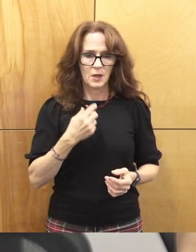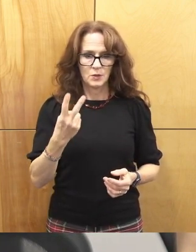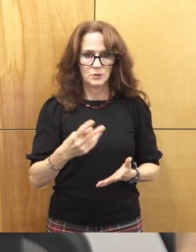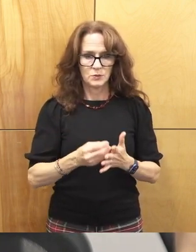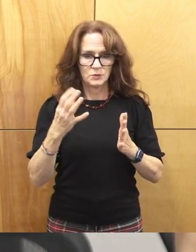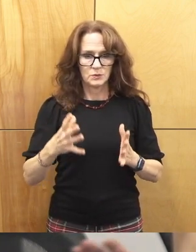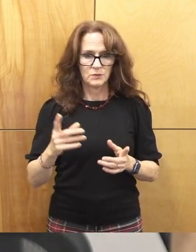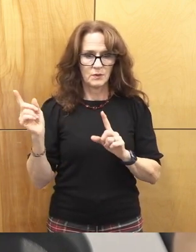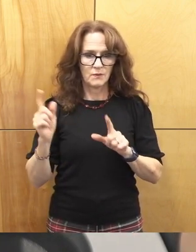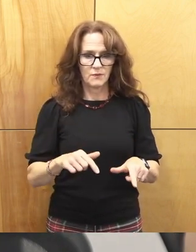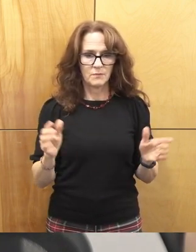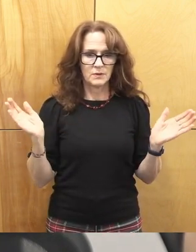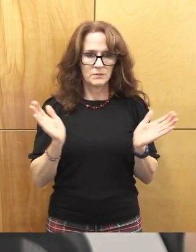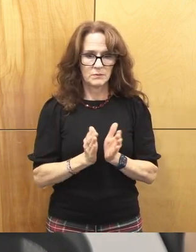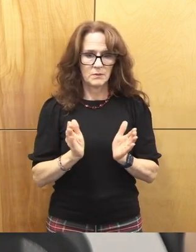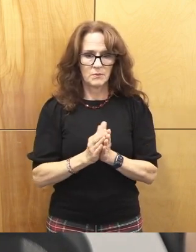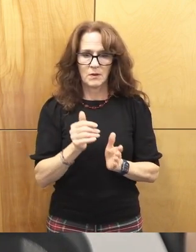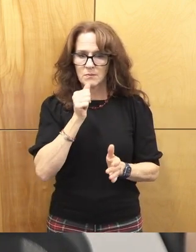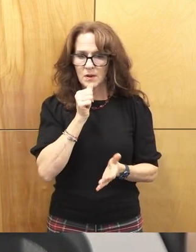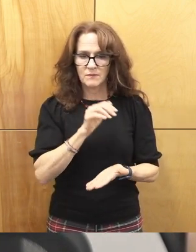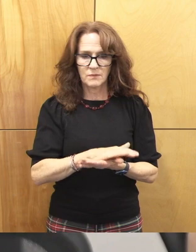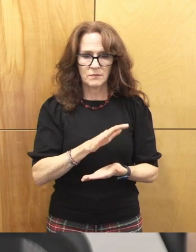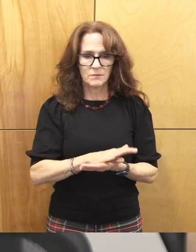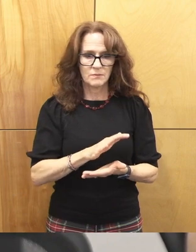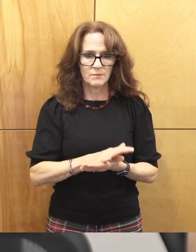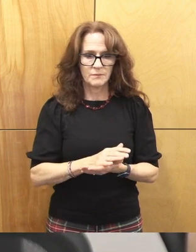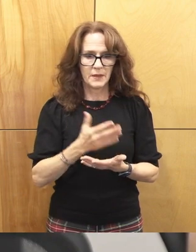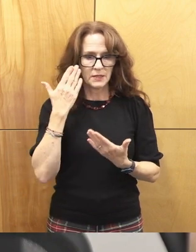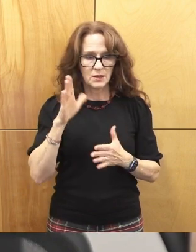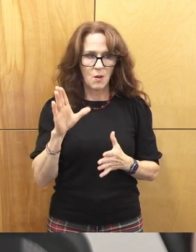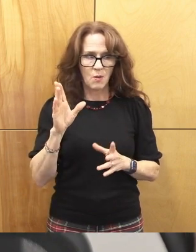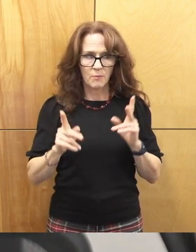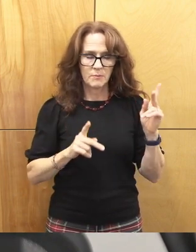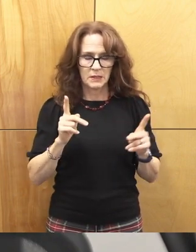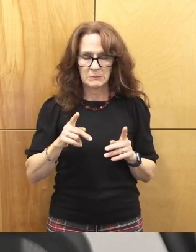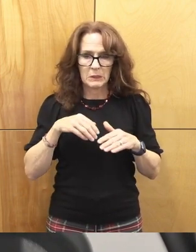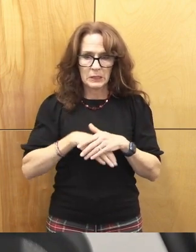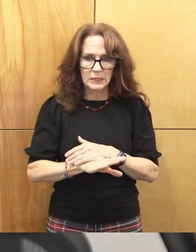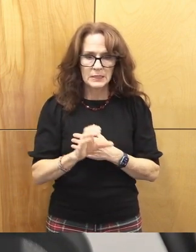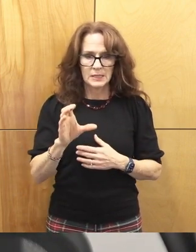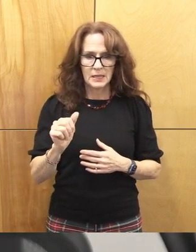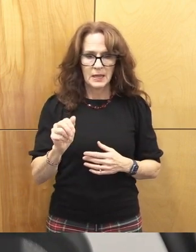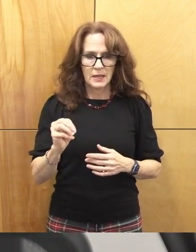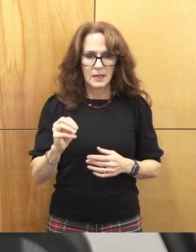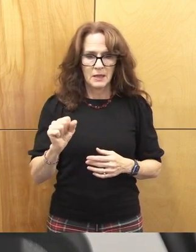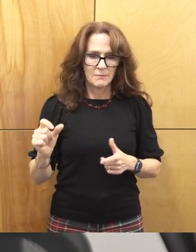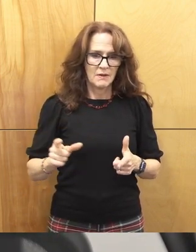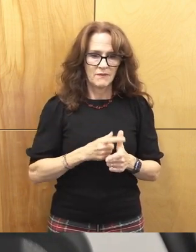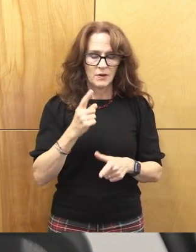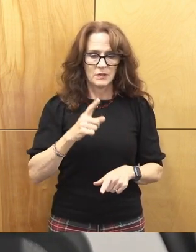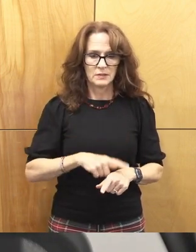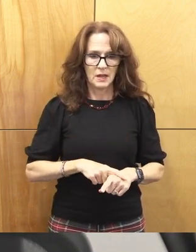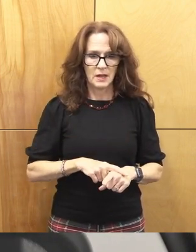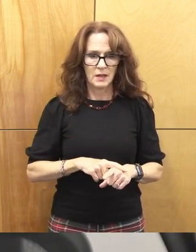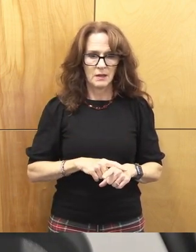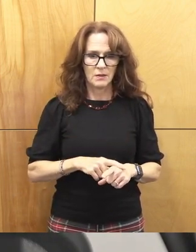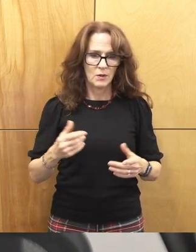who came from a small private school, so I didn't really know too many people going into CAMS. And this was my first time shifting to a new school.